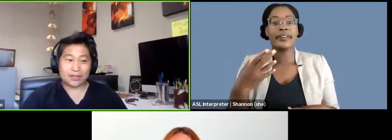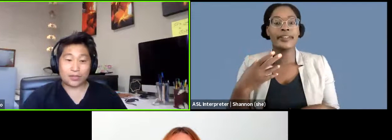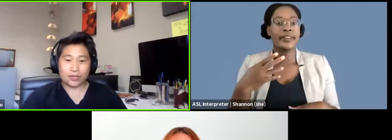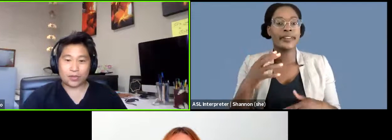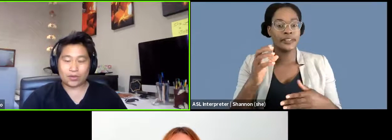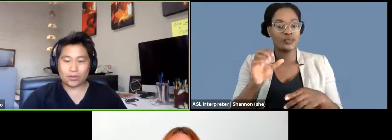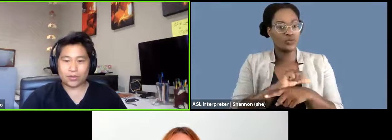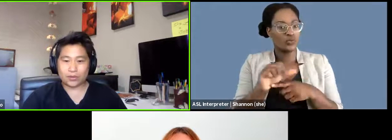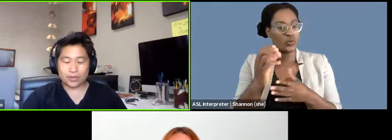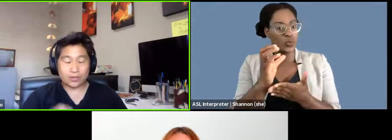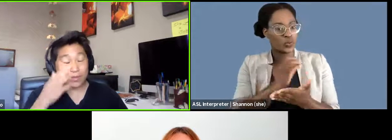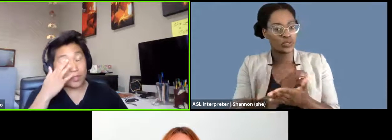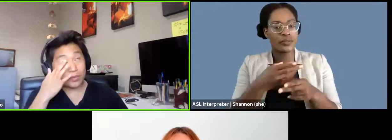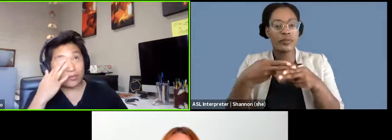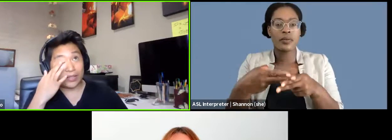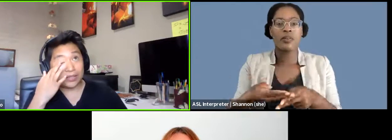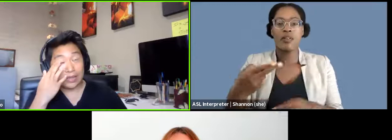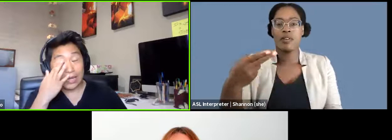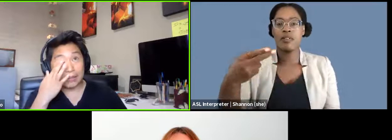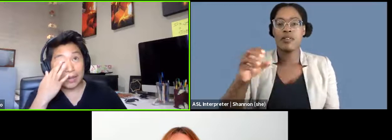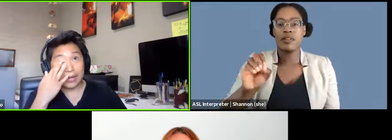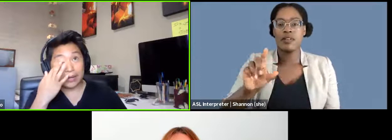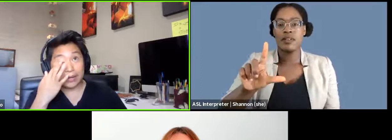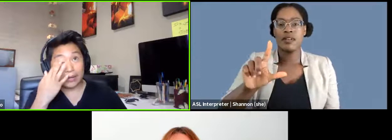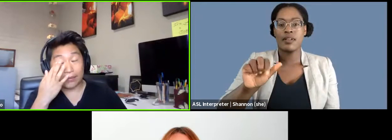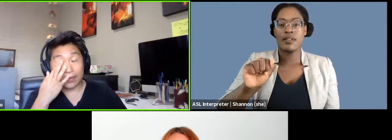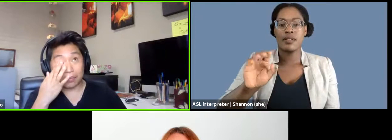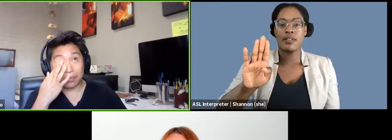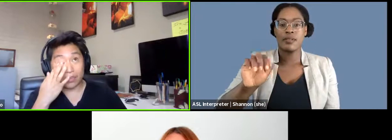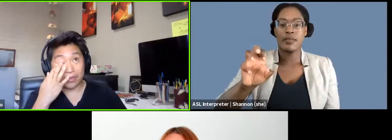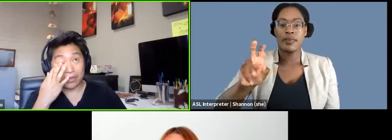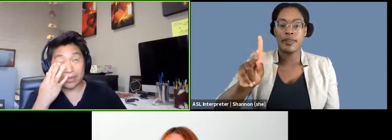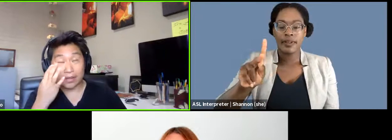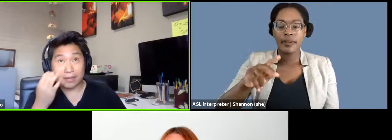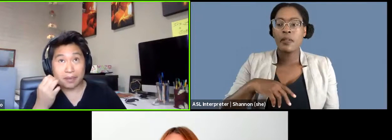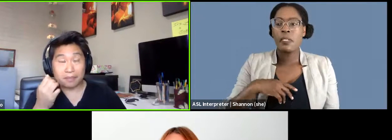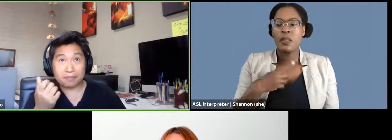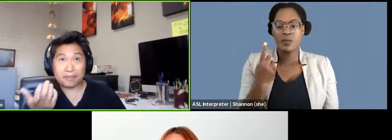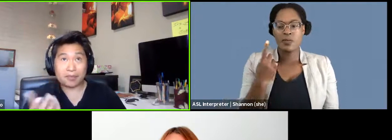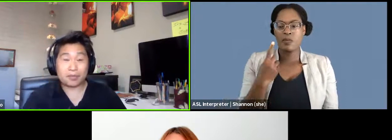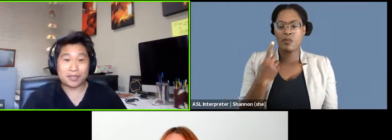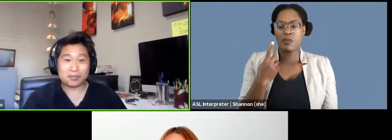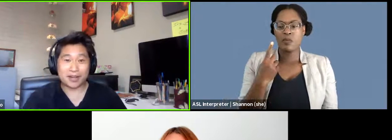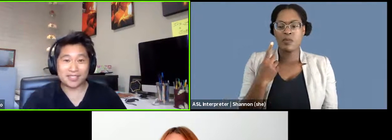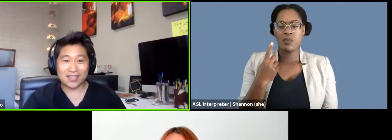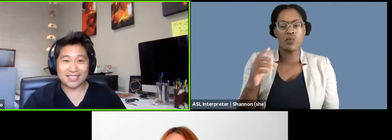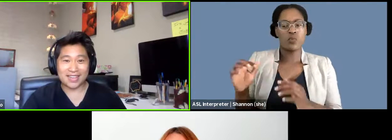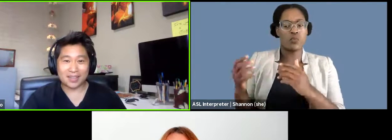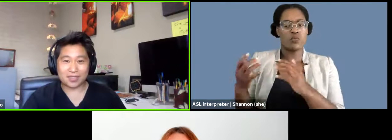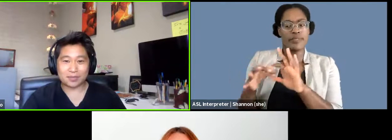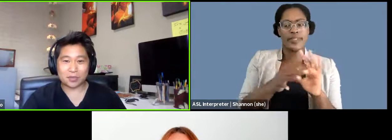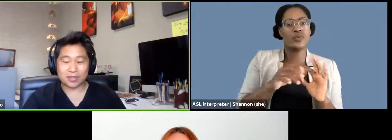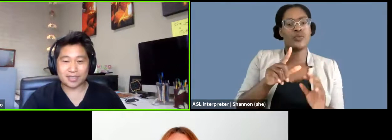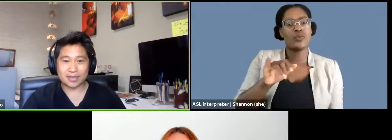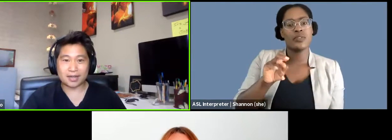There are a few other resources as well. In terms of LinkedIn I don't have any personal insight on that, but I wouldn't be surprised if they did have courses there.